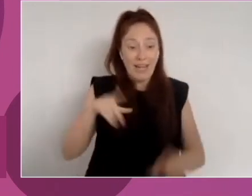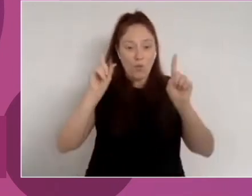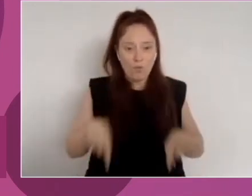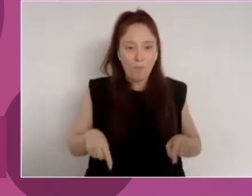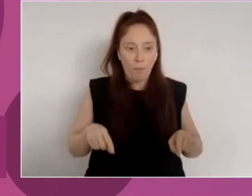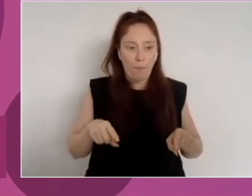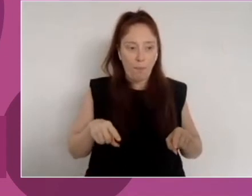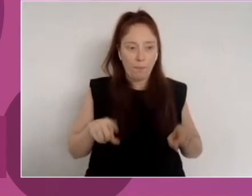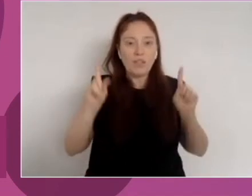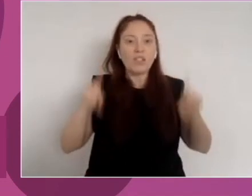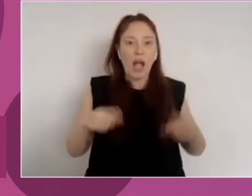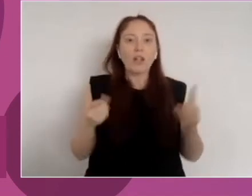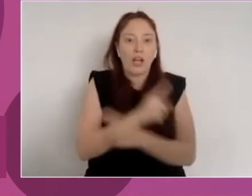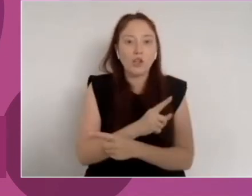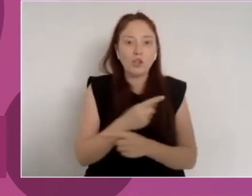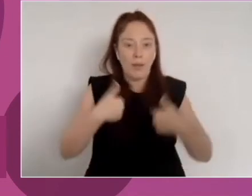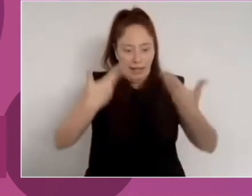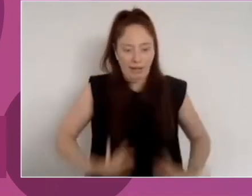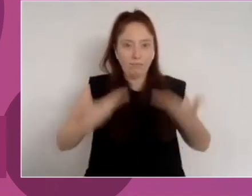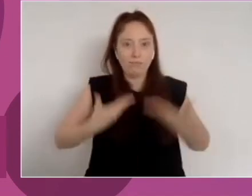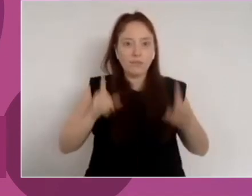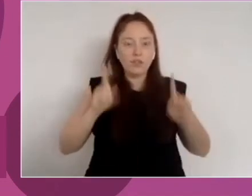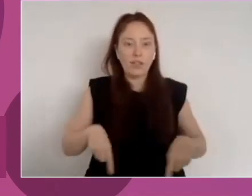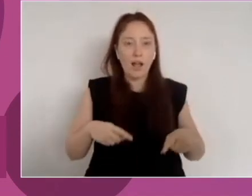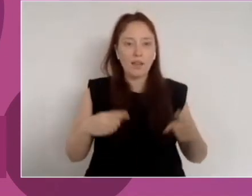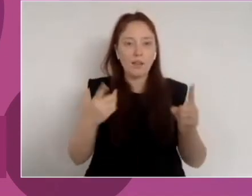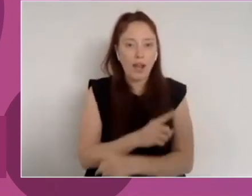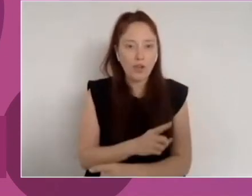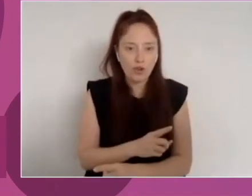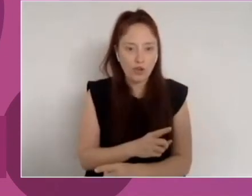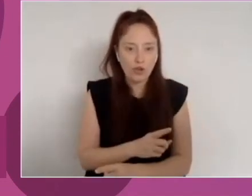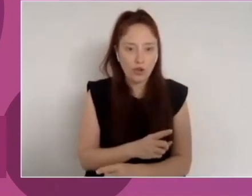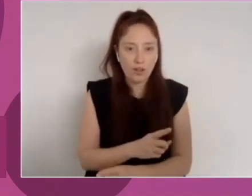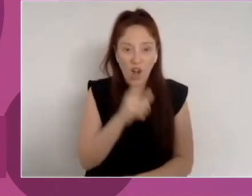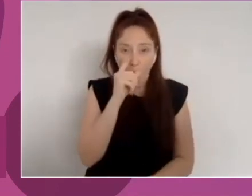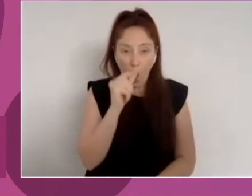The only effective way that we can do is is if it is resonating with what Australians need and the